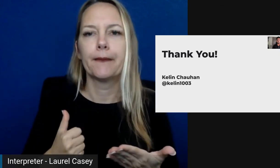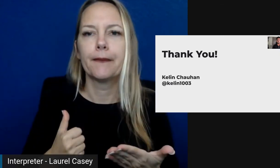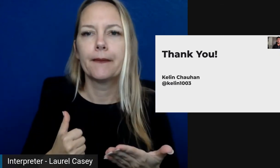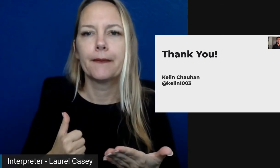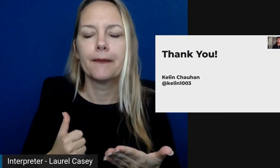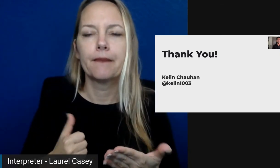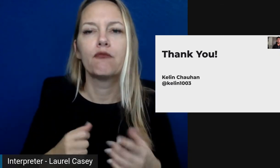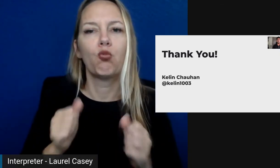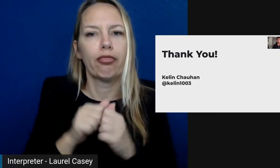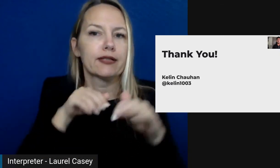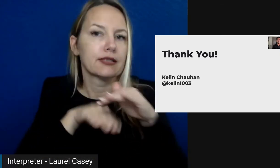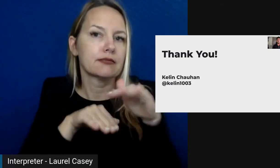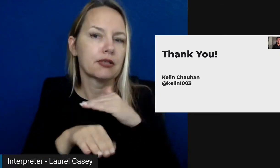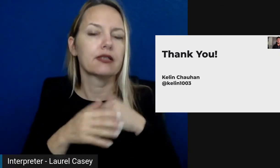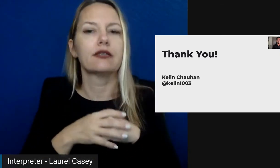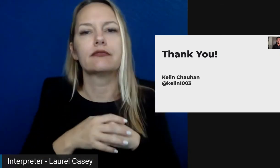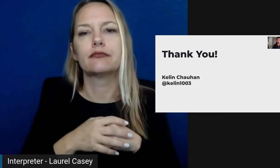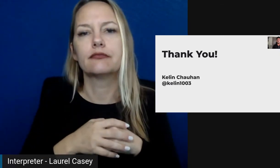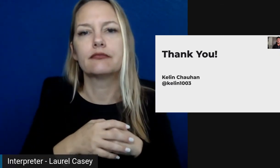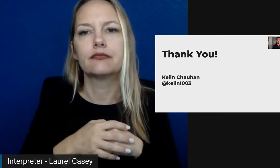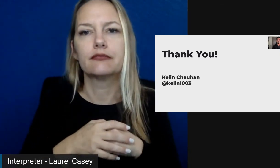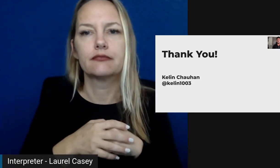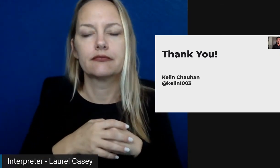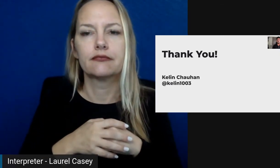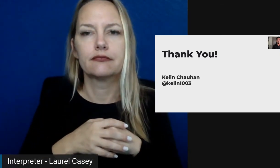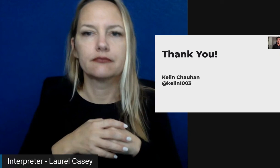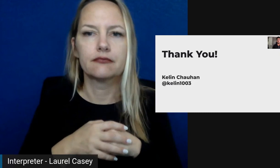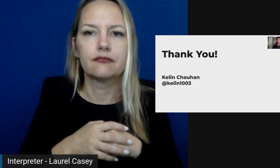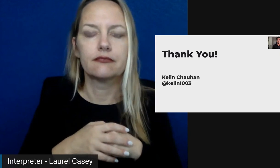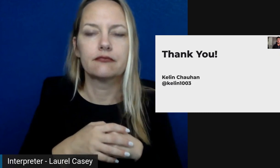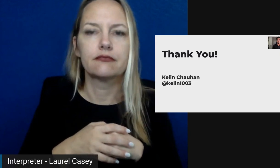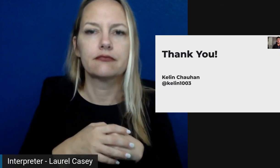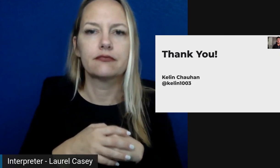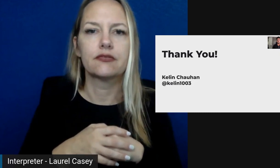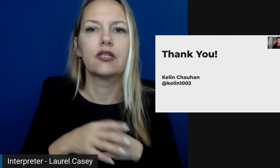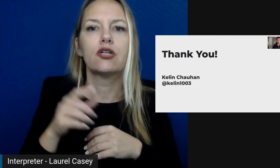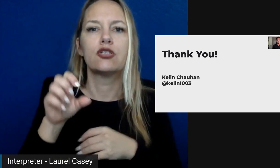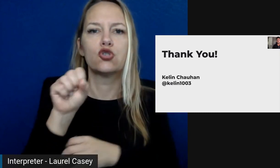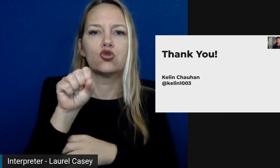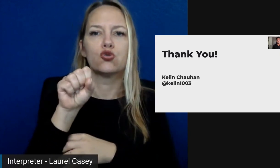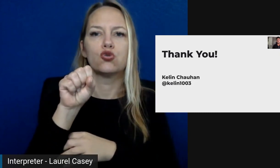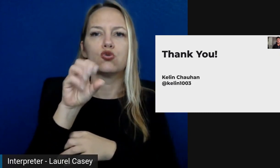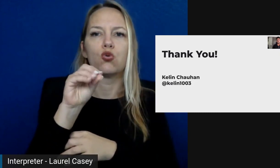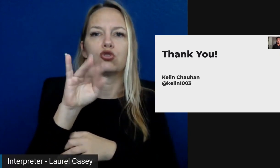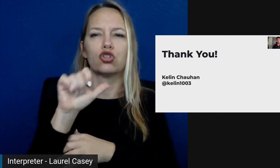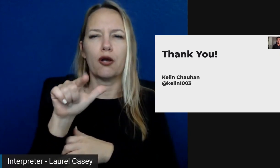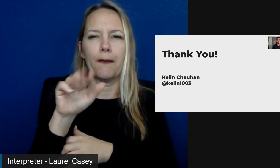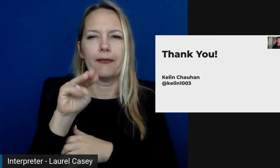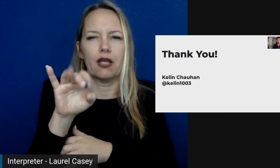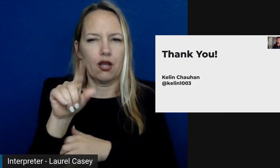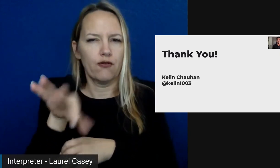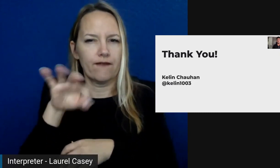I'm available @kelin1003 and on social media such as LinkedIn, Twitter or Instagram.